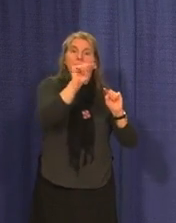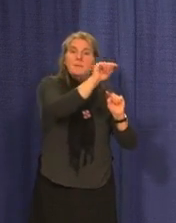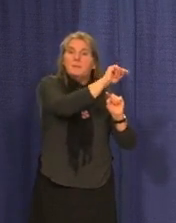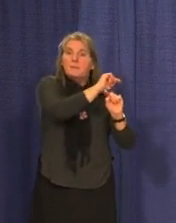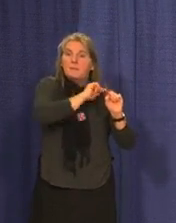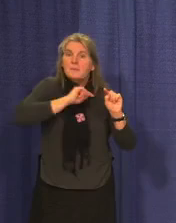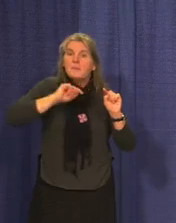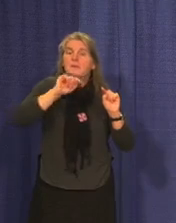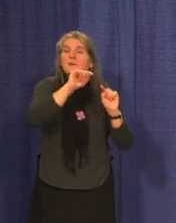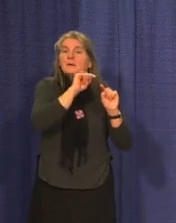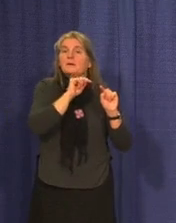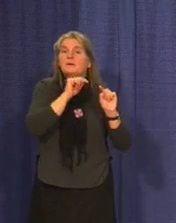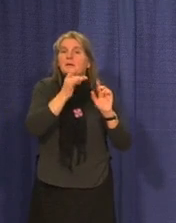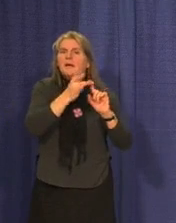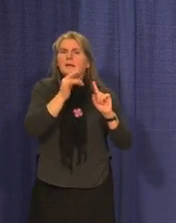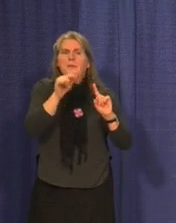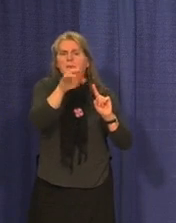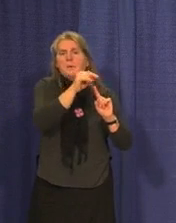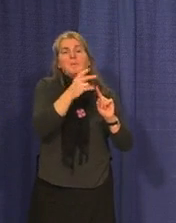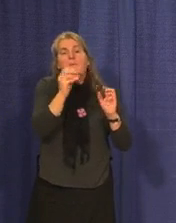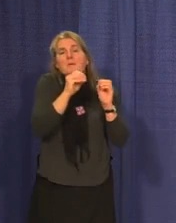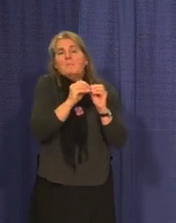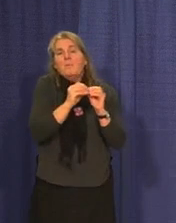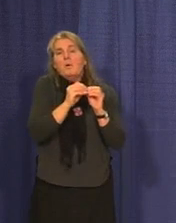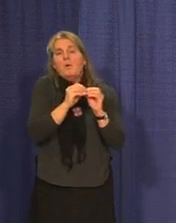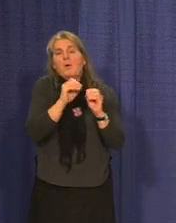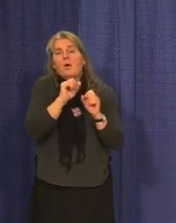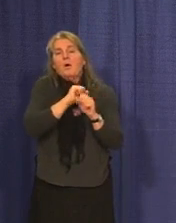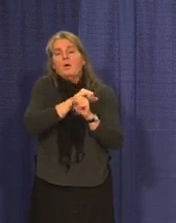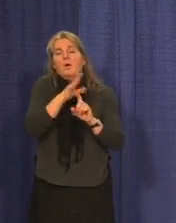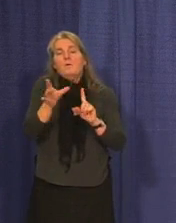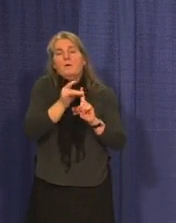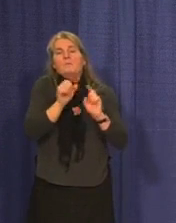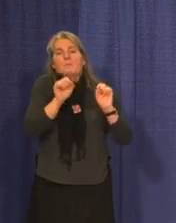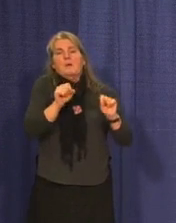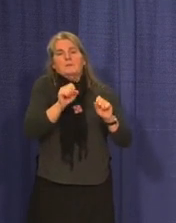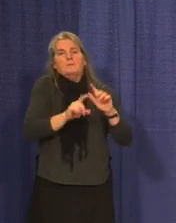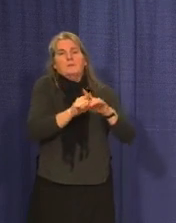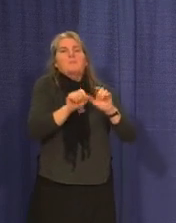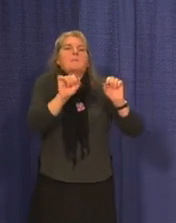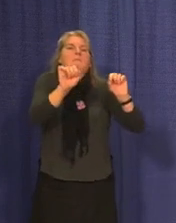carried out with some testing of contacts, and it is possible we will see further cases